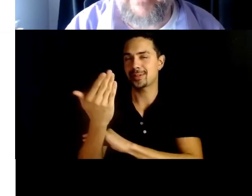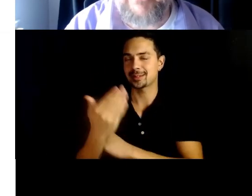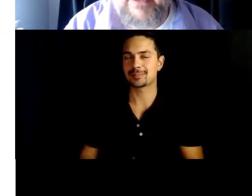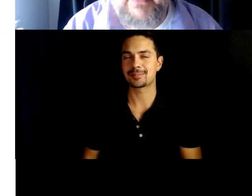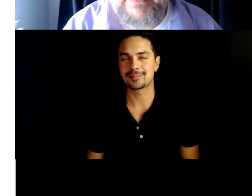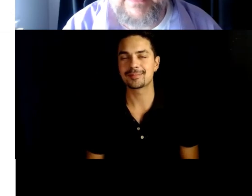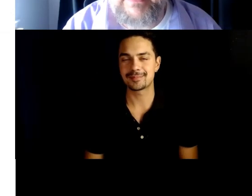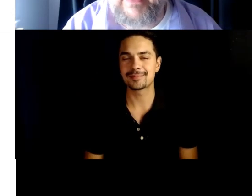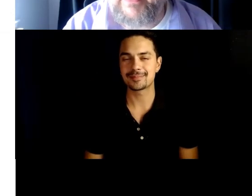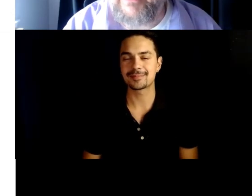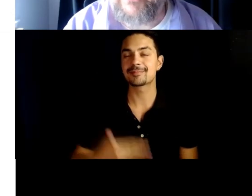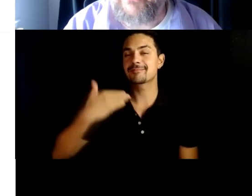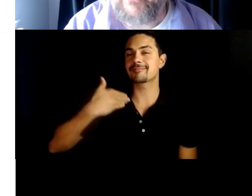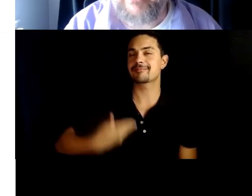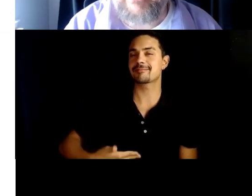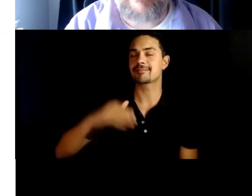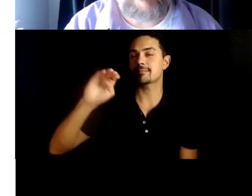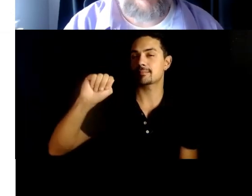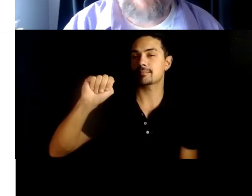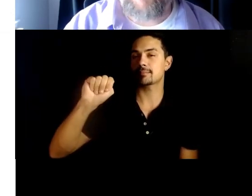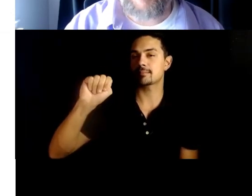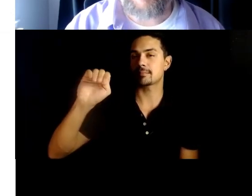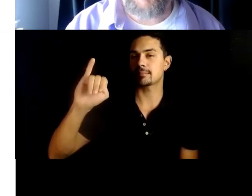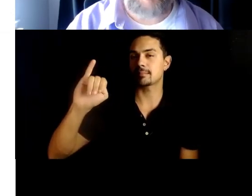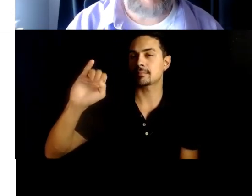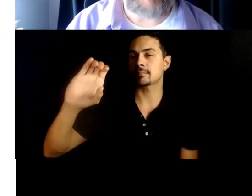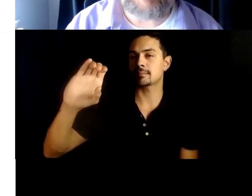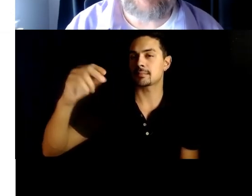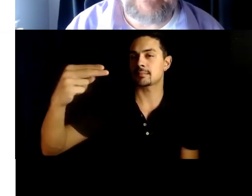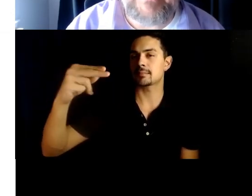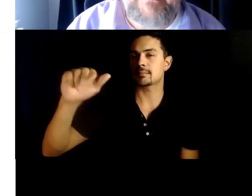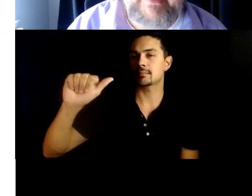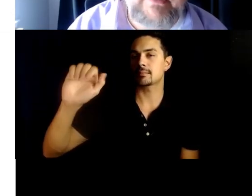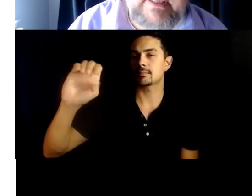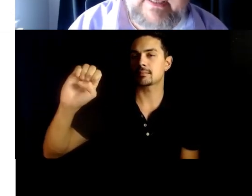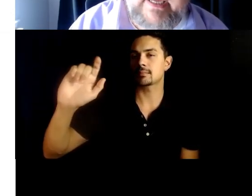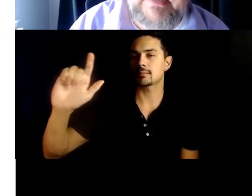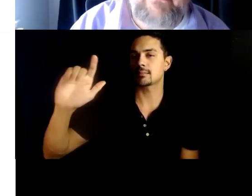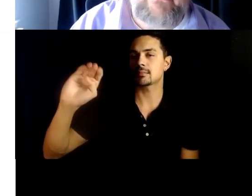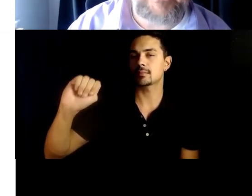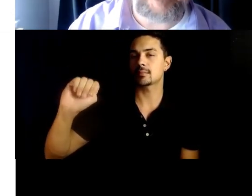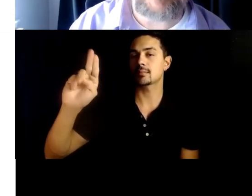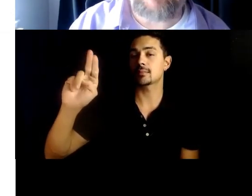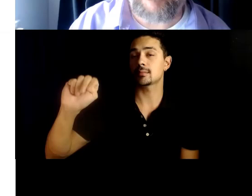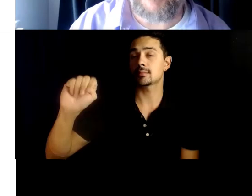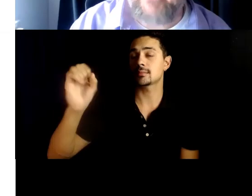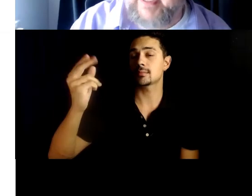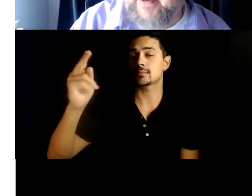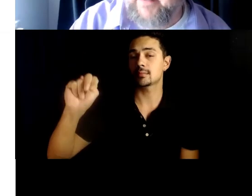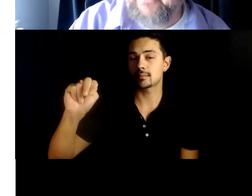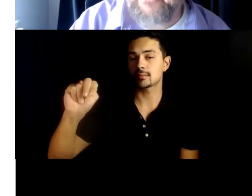I am michael munson, and you are hopefully here in the right place for Dismantling the Gates: Informed Consent Models of Care.